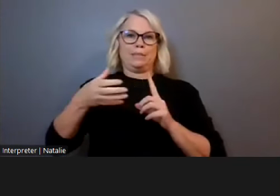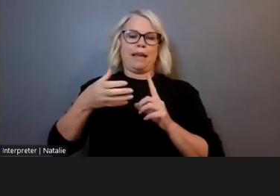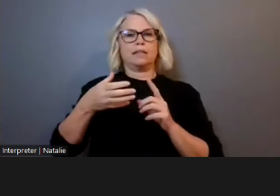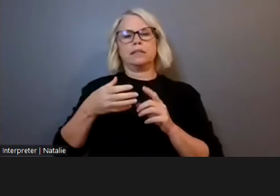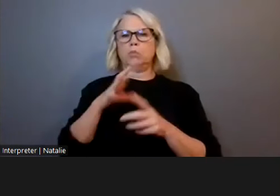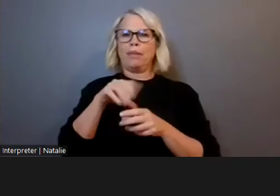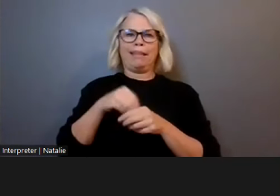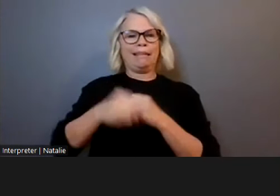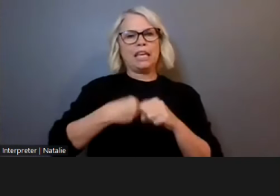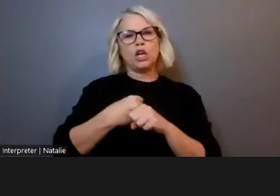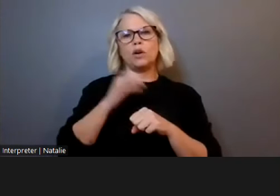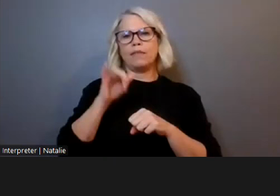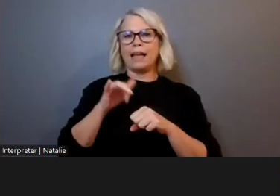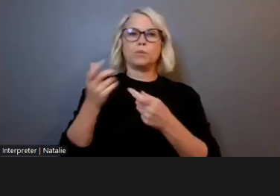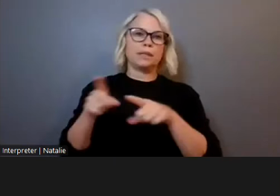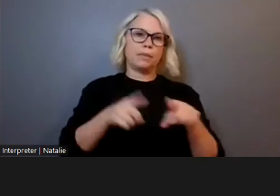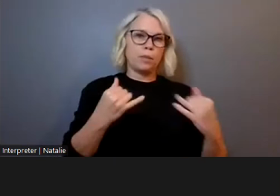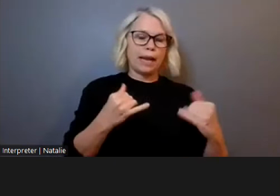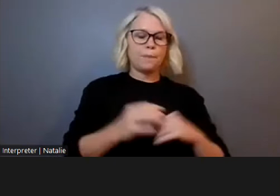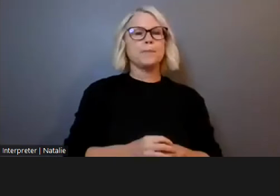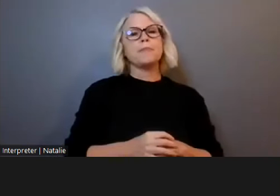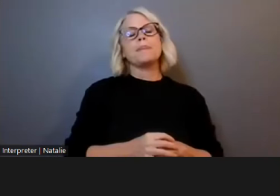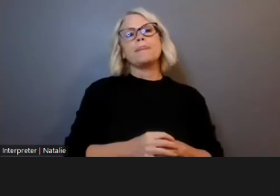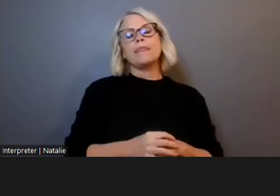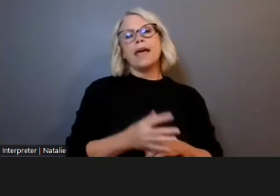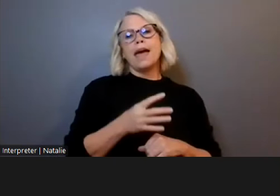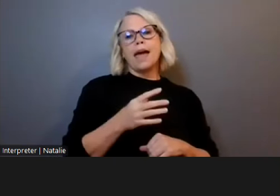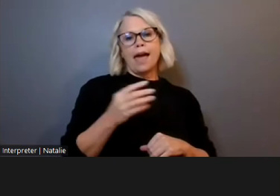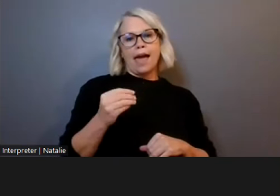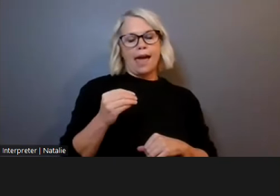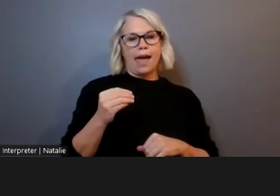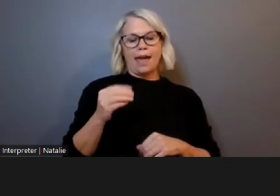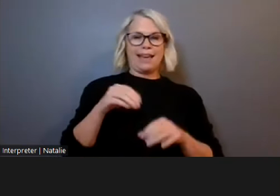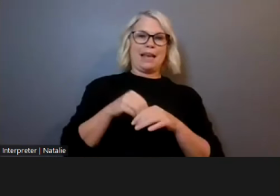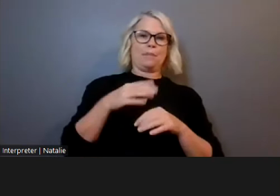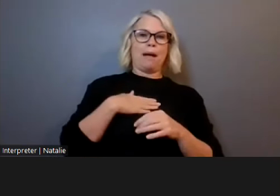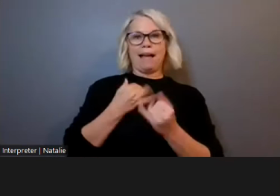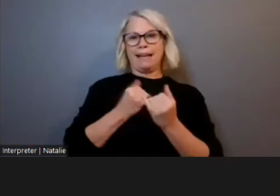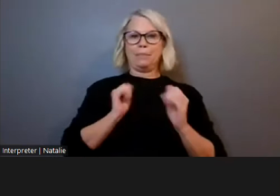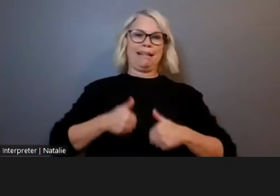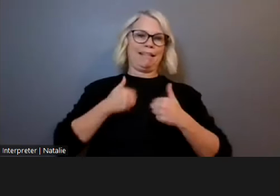That is what is running amok, right now, in my independent living world and I am so glad